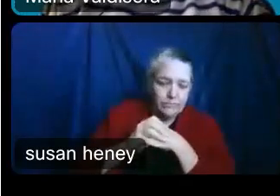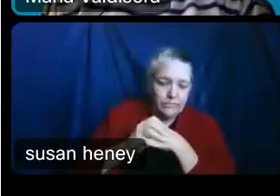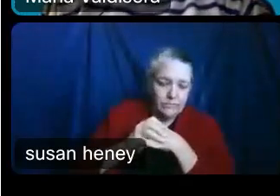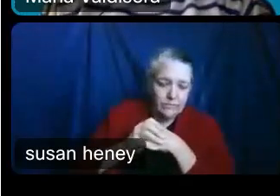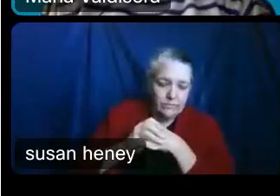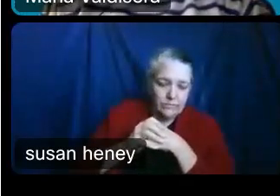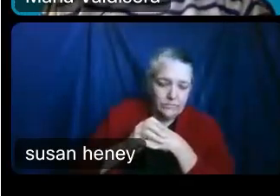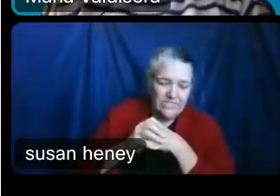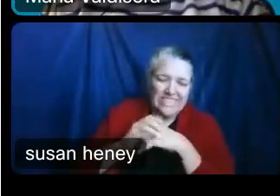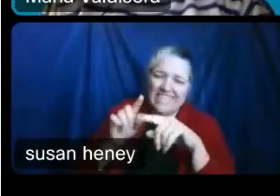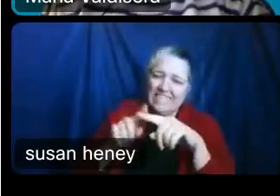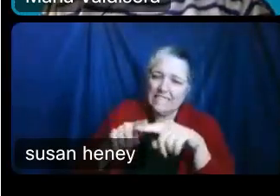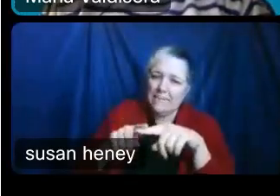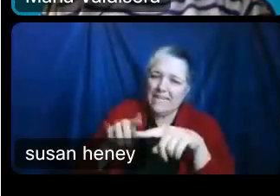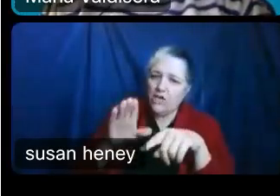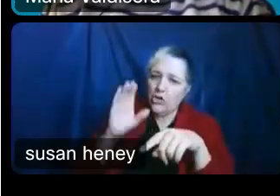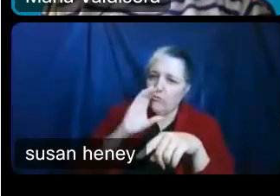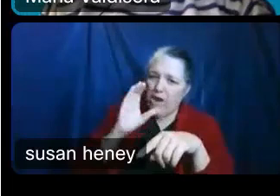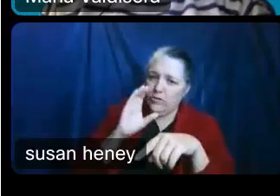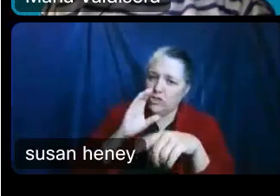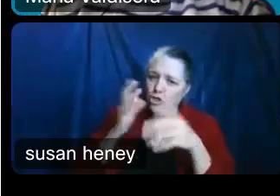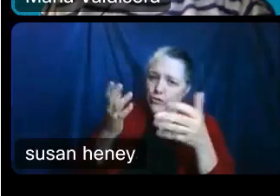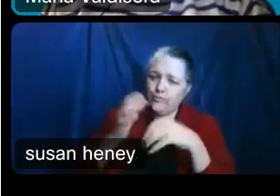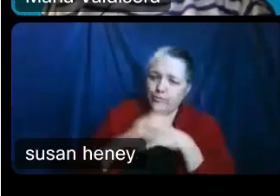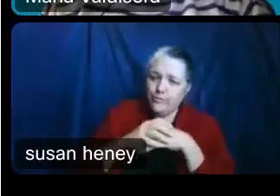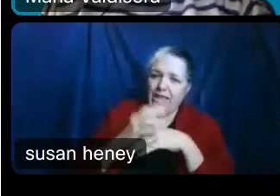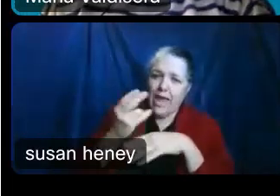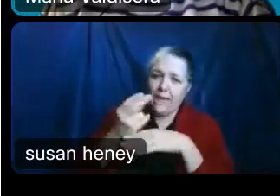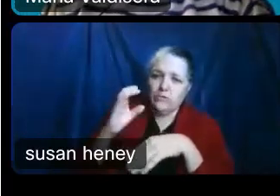depend on your browser, though. I am using Google Chrome for this, but we are able to